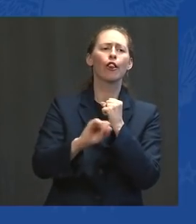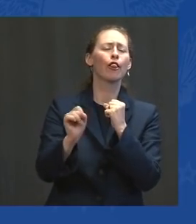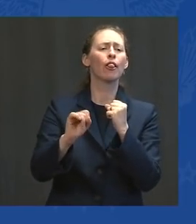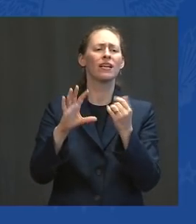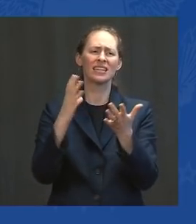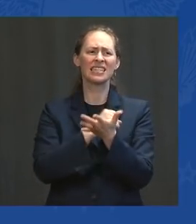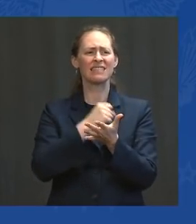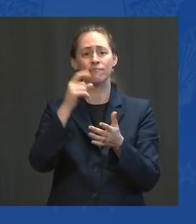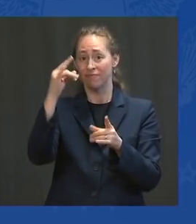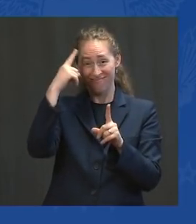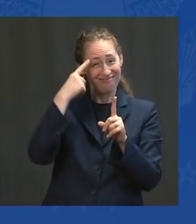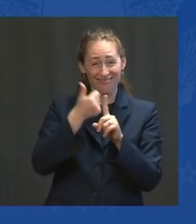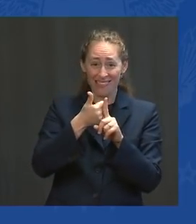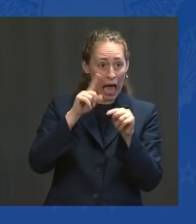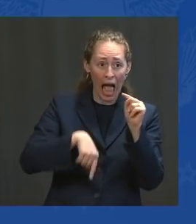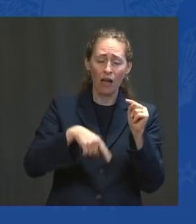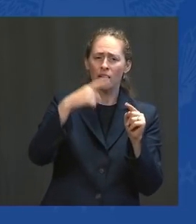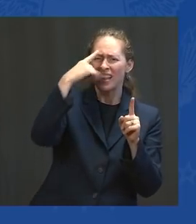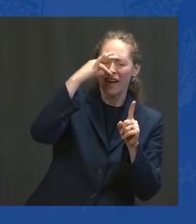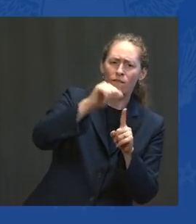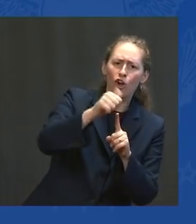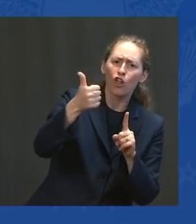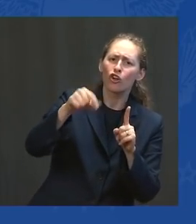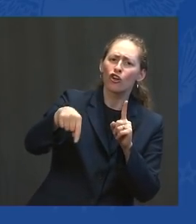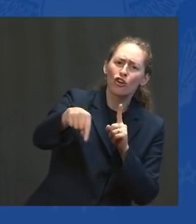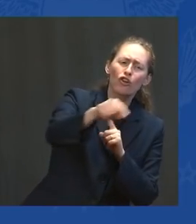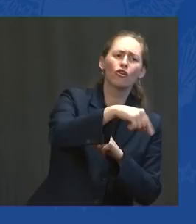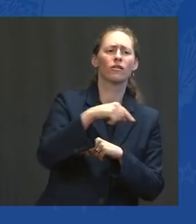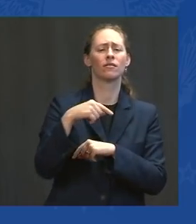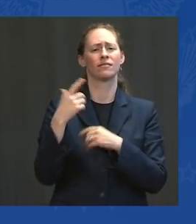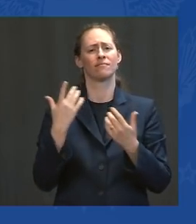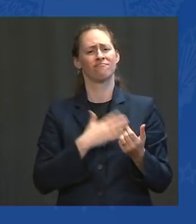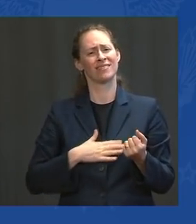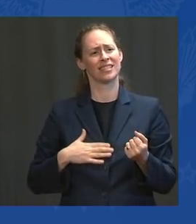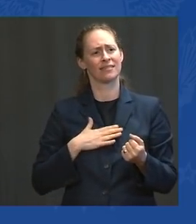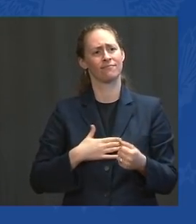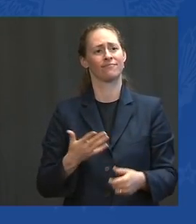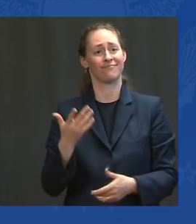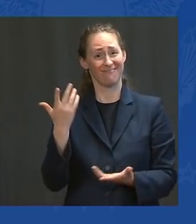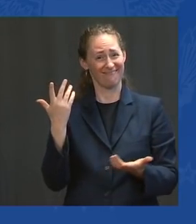for your neighborhood; for your country. It sounds corny, but it's a patriotic thing to do.